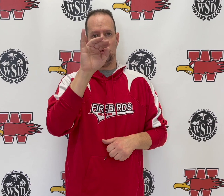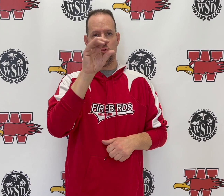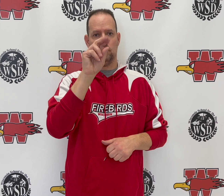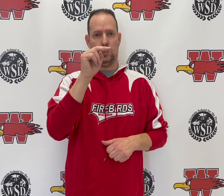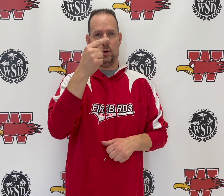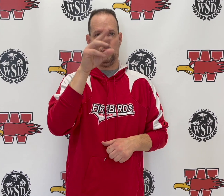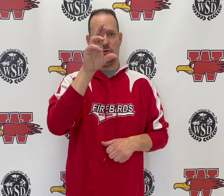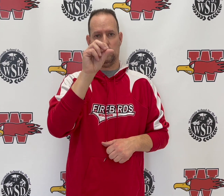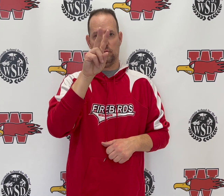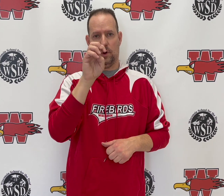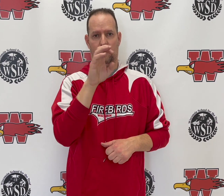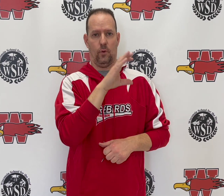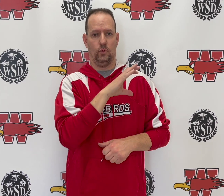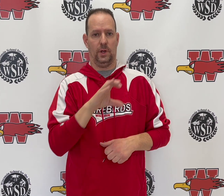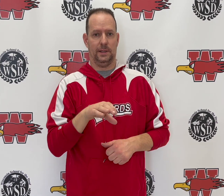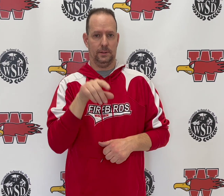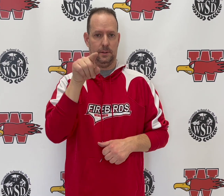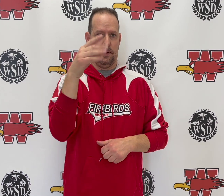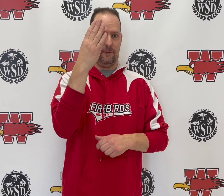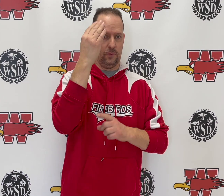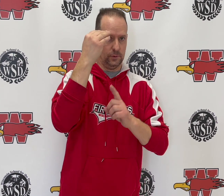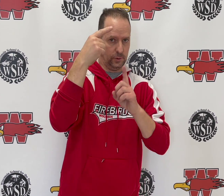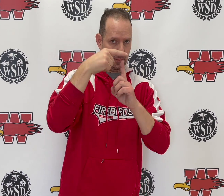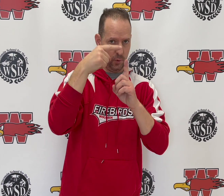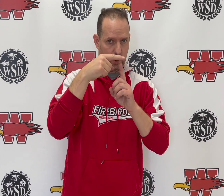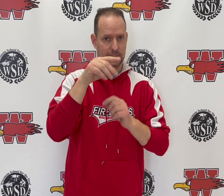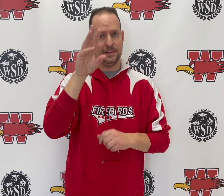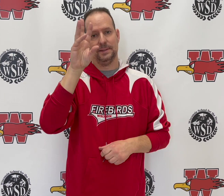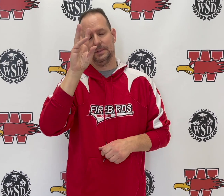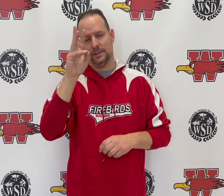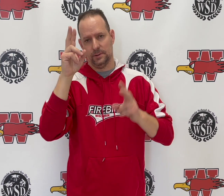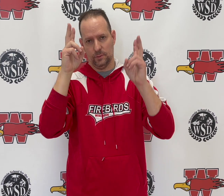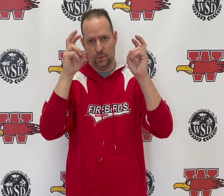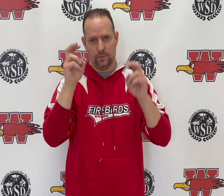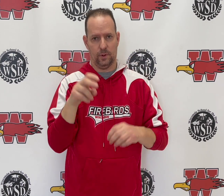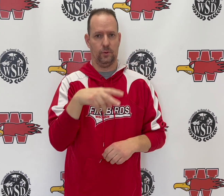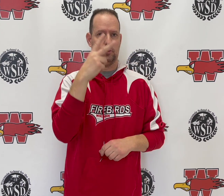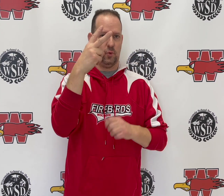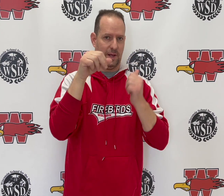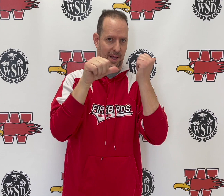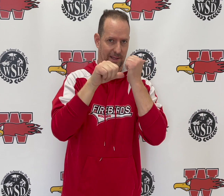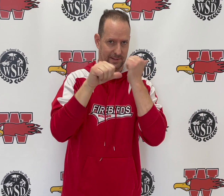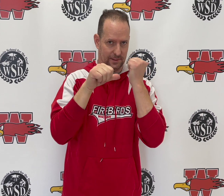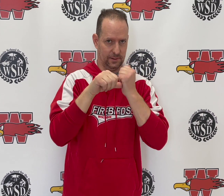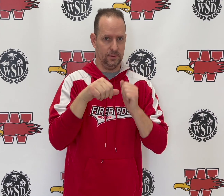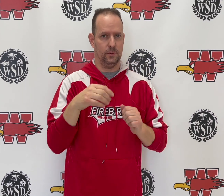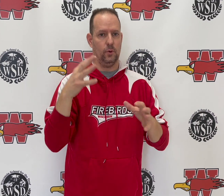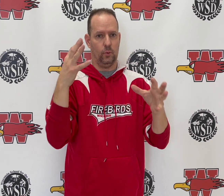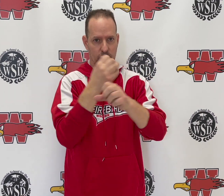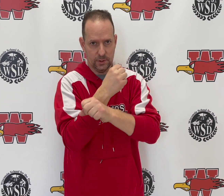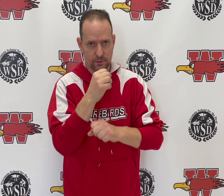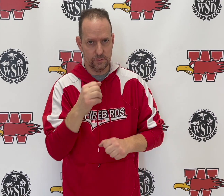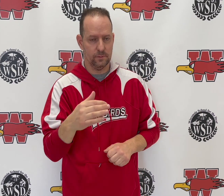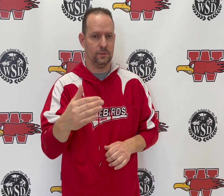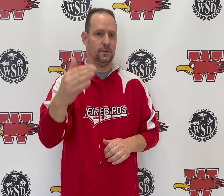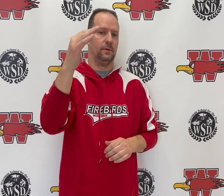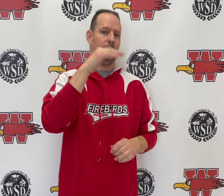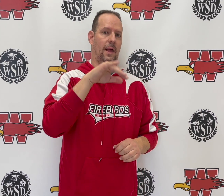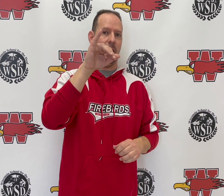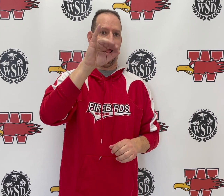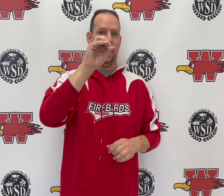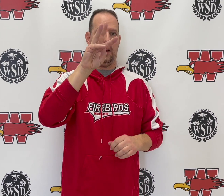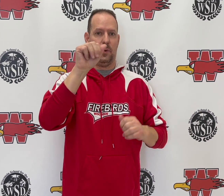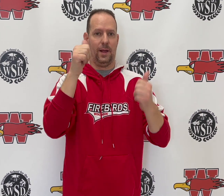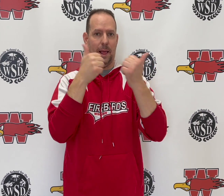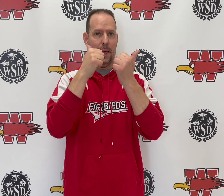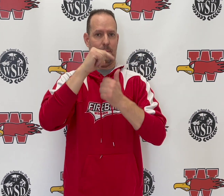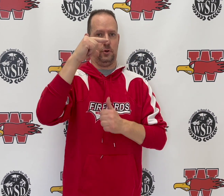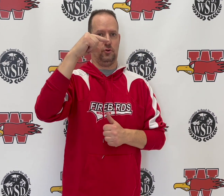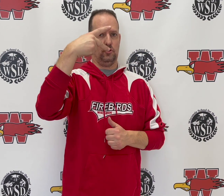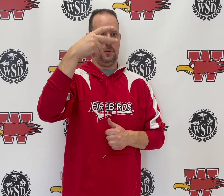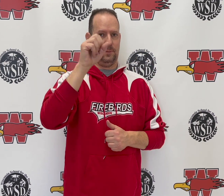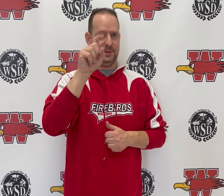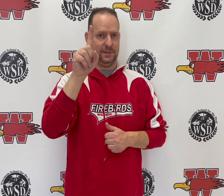Union Grove Christian: 14 points, six rebounds, two assists, and a win. And then Iowa for GPSD,